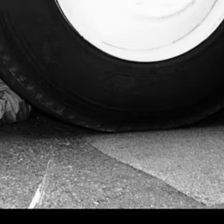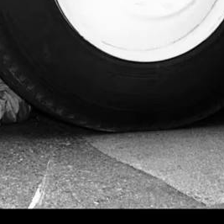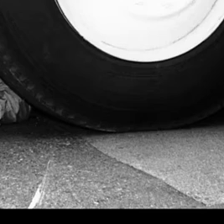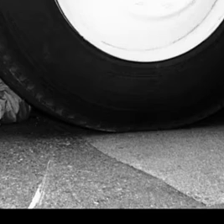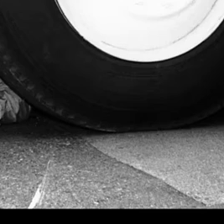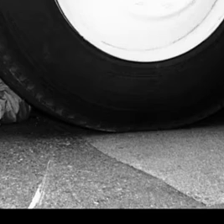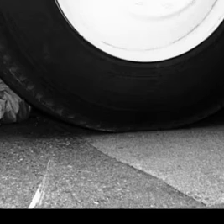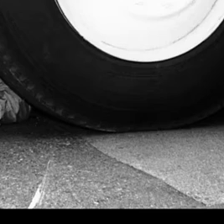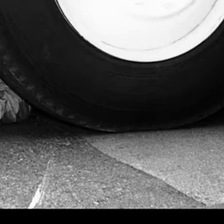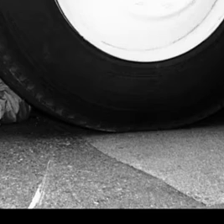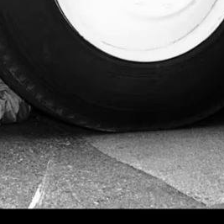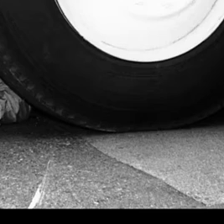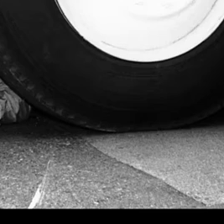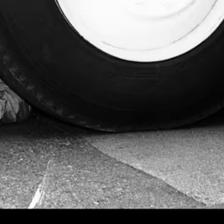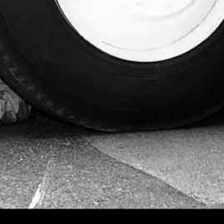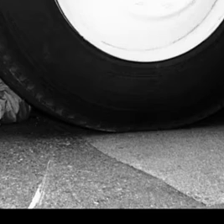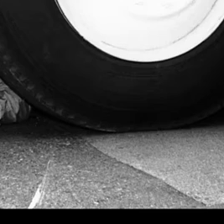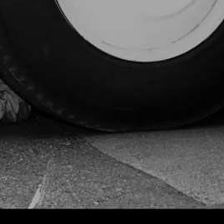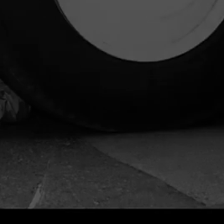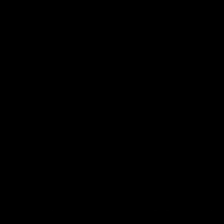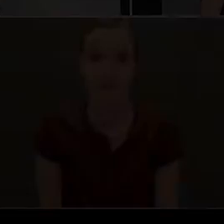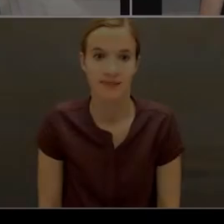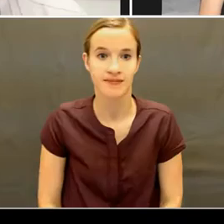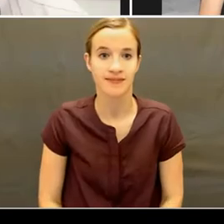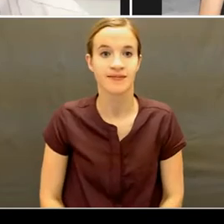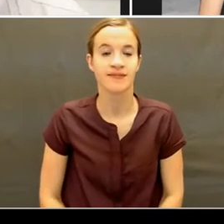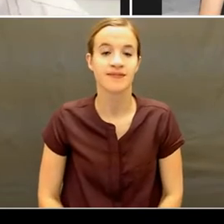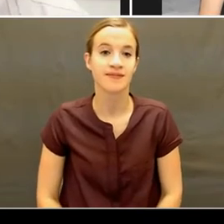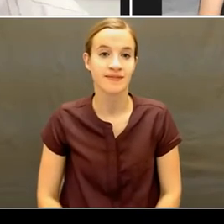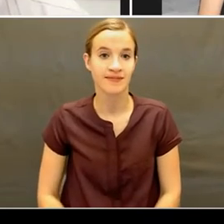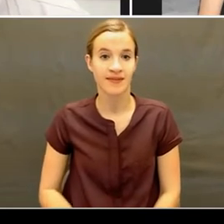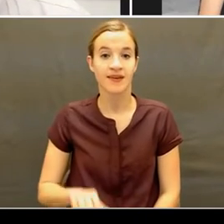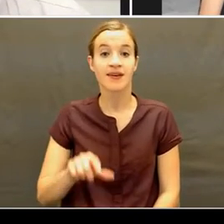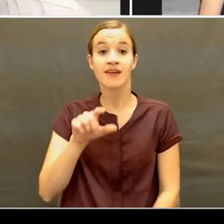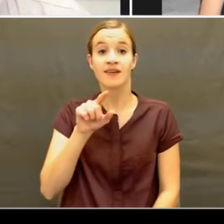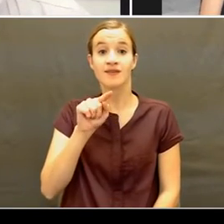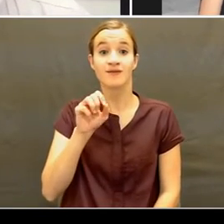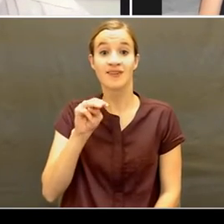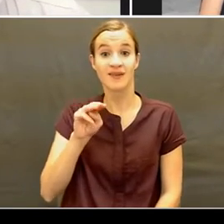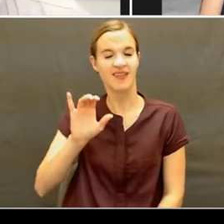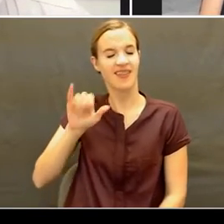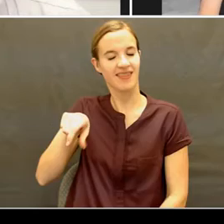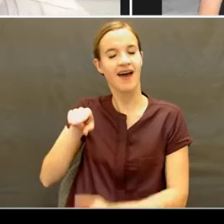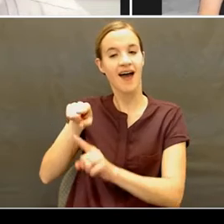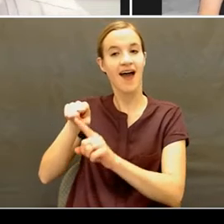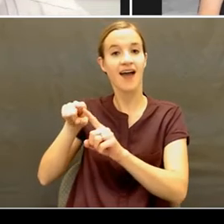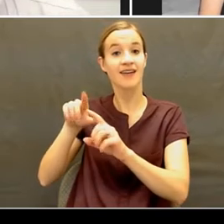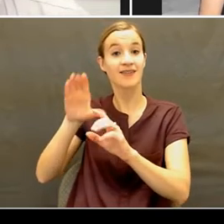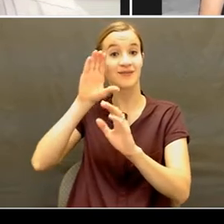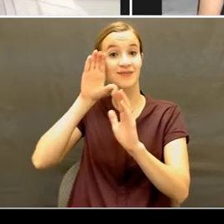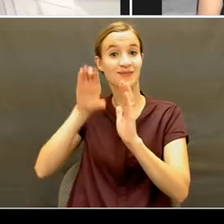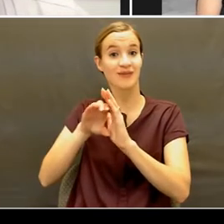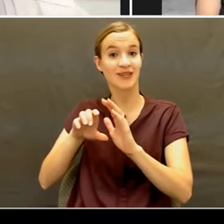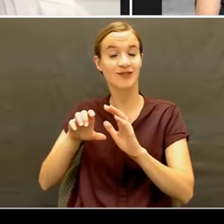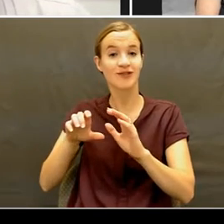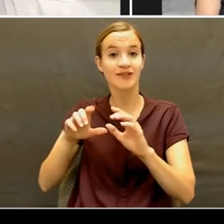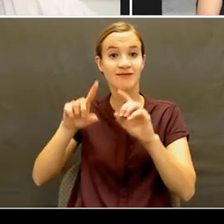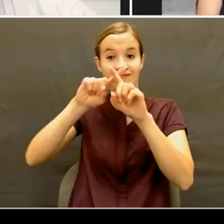Tom: Yeah, that was in LA that was in LA. And that was at a time when what was really kind of nice